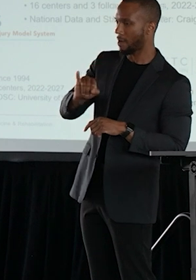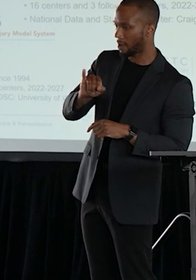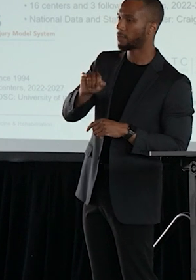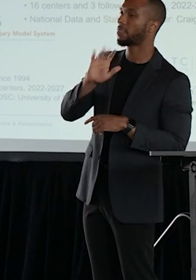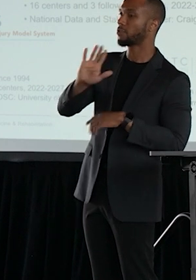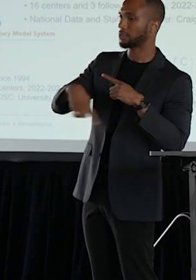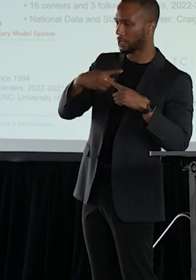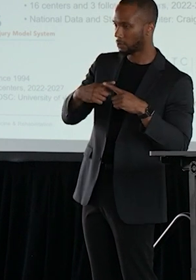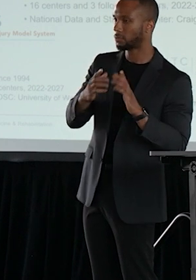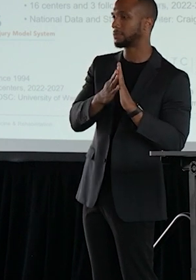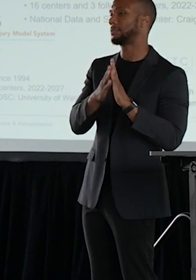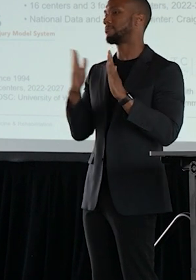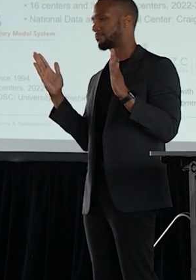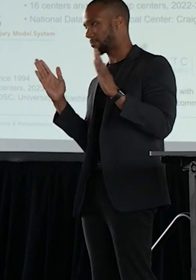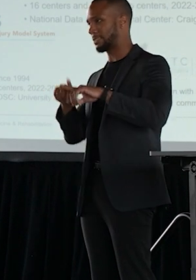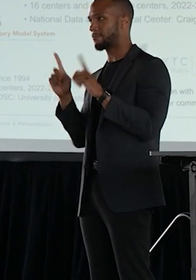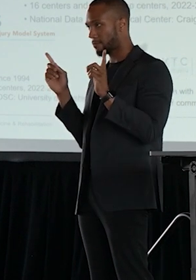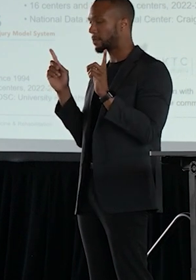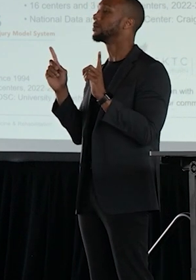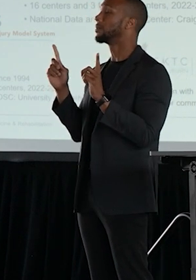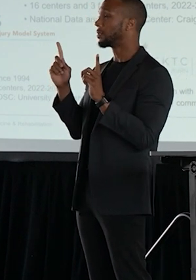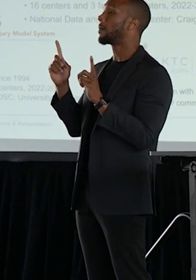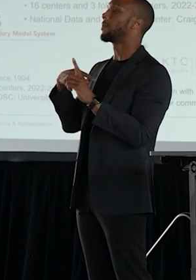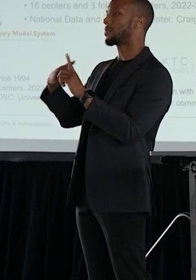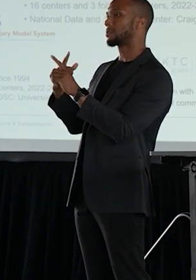currently have 16 center, plus three follow up center, and the